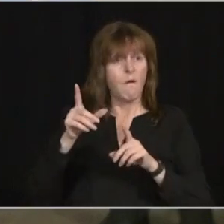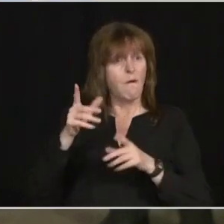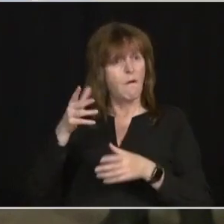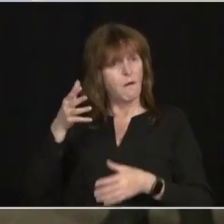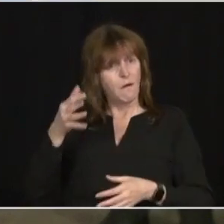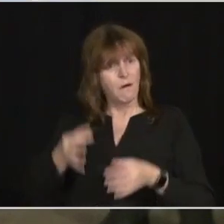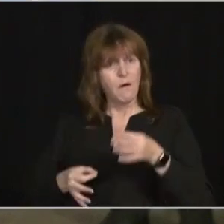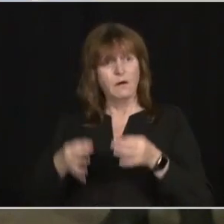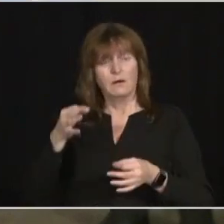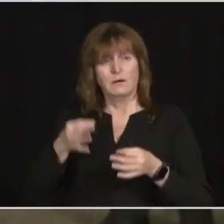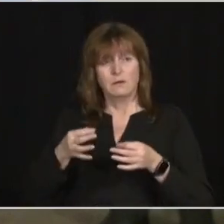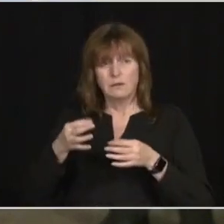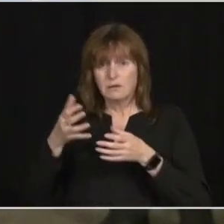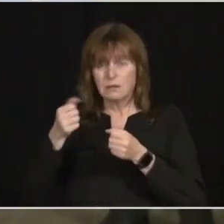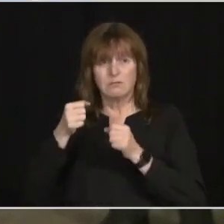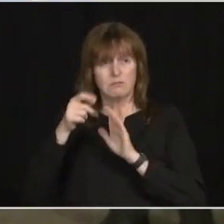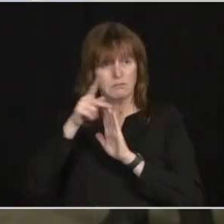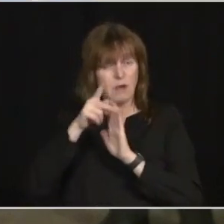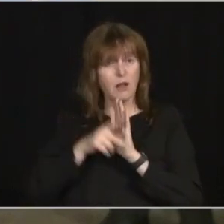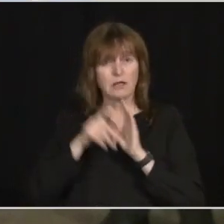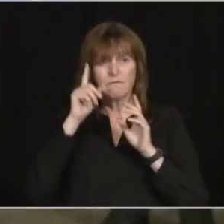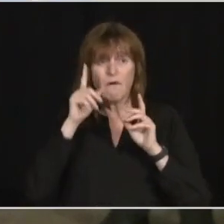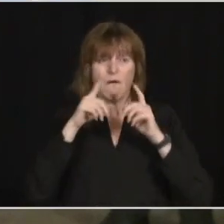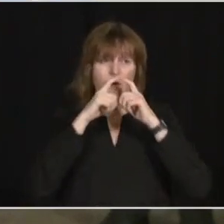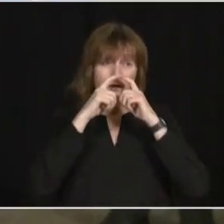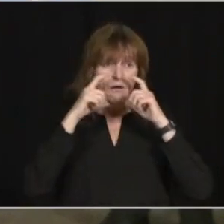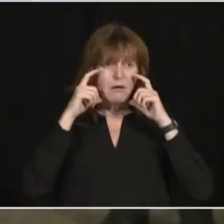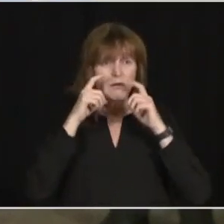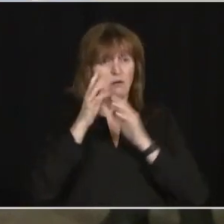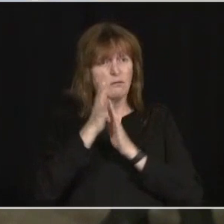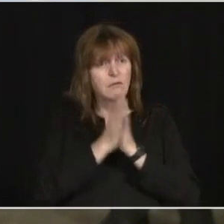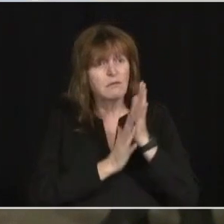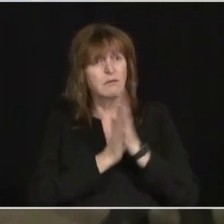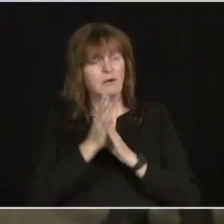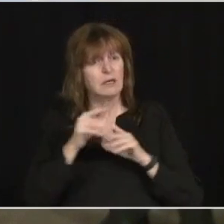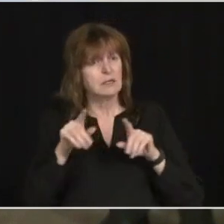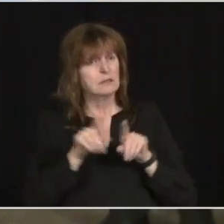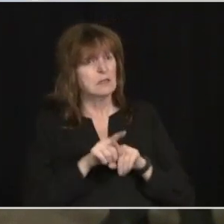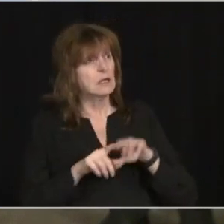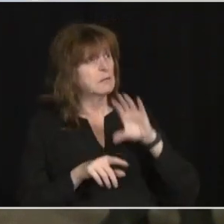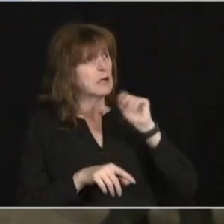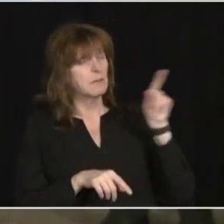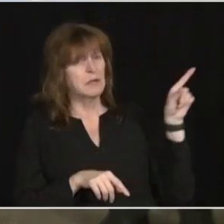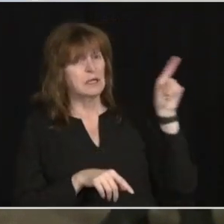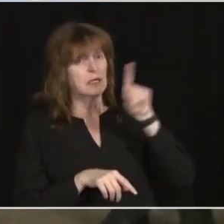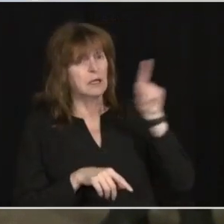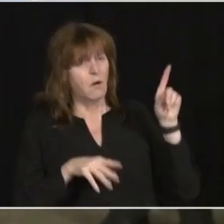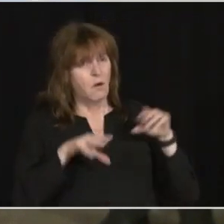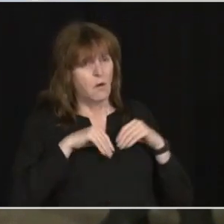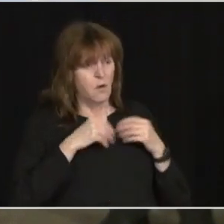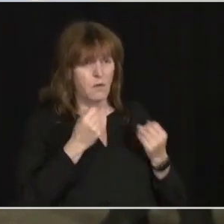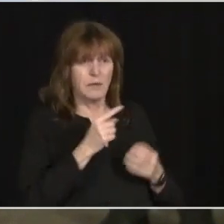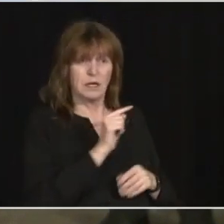homes, as well as Hawthorne, owned by the same company. Will the government put them in trusseeship and how are